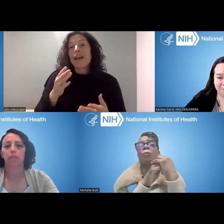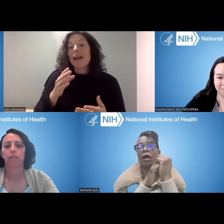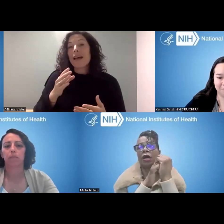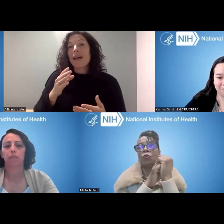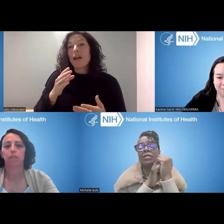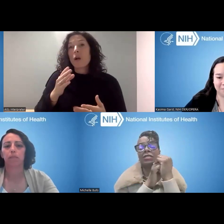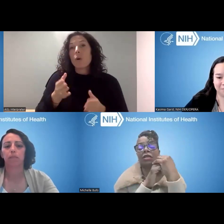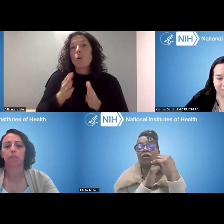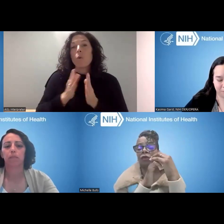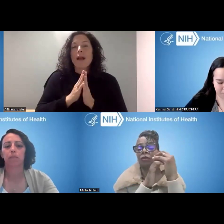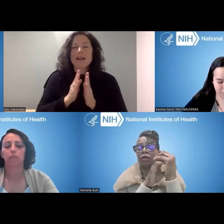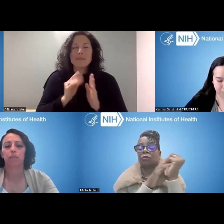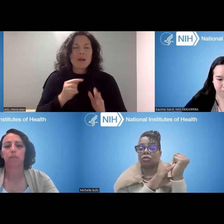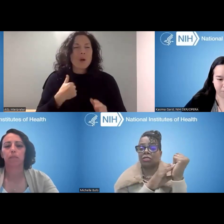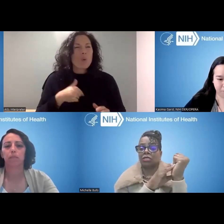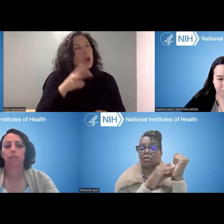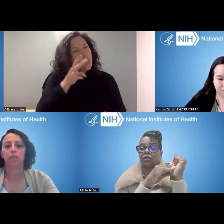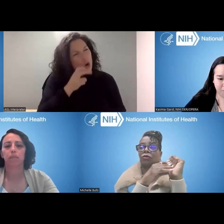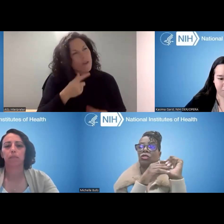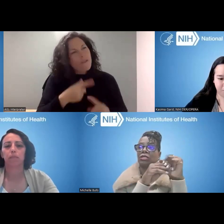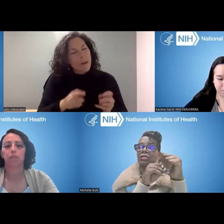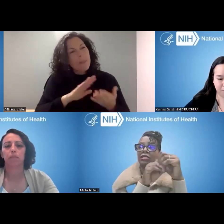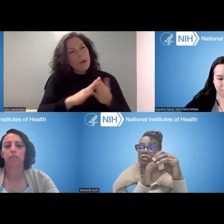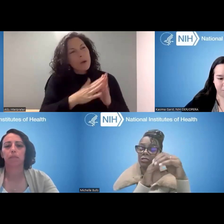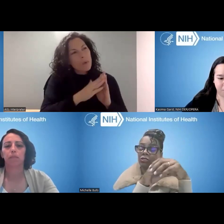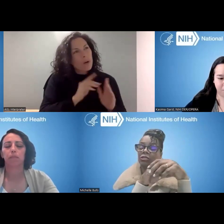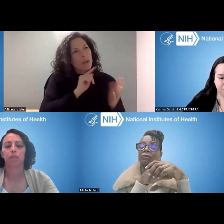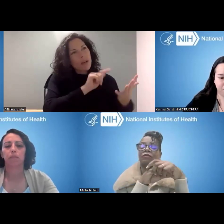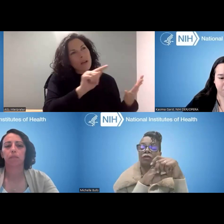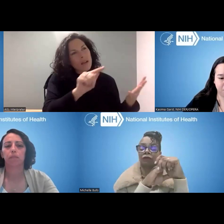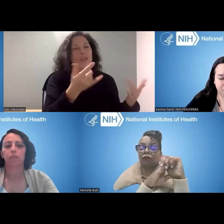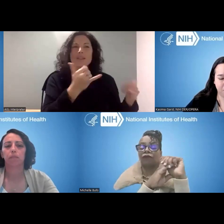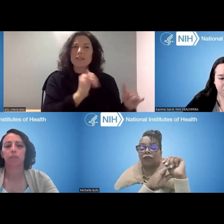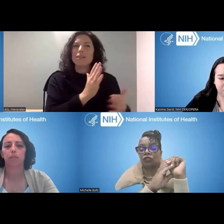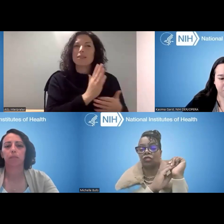but we did hear from the community, and the community, there's still some level of confusion